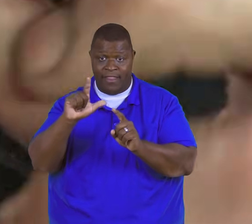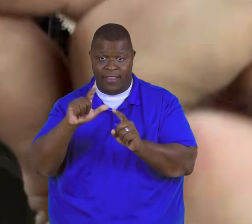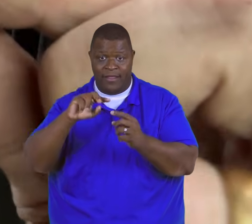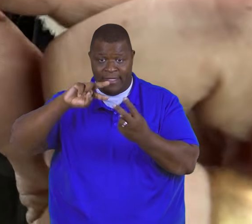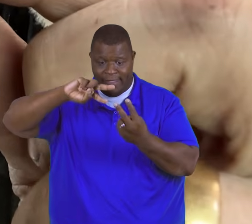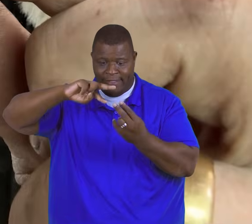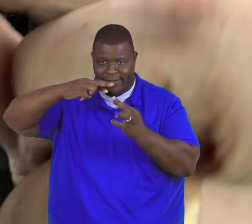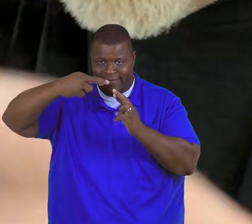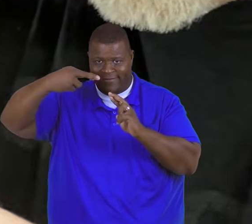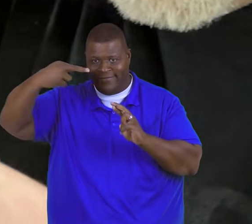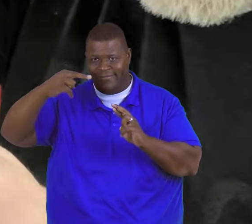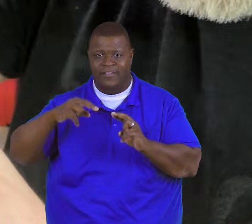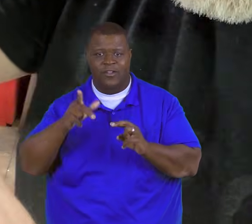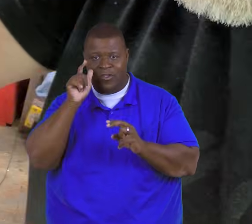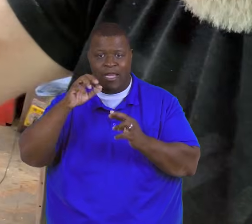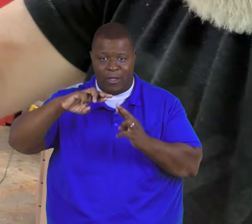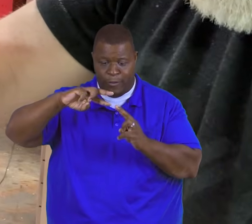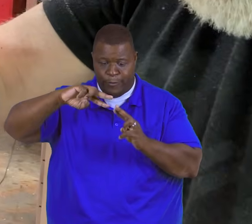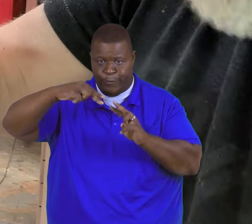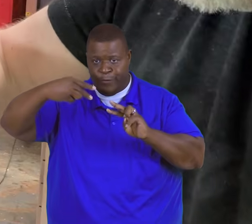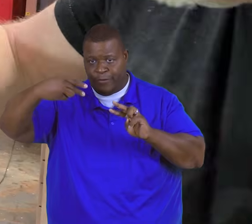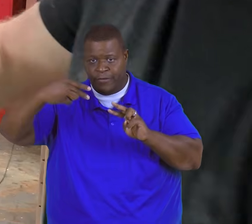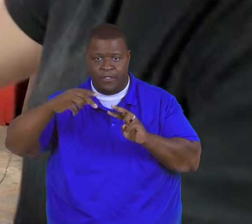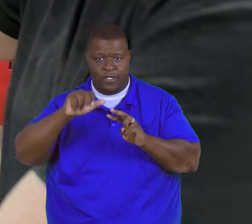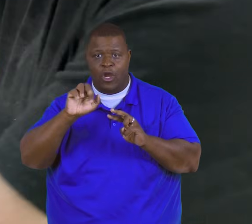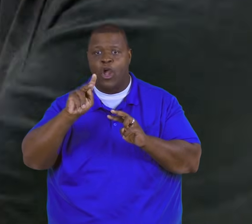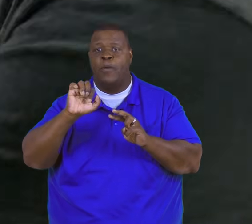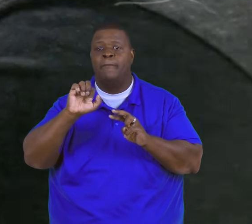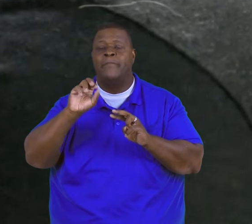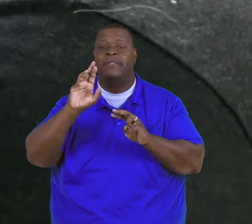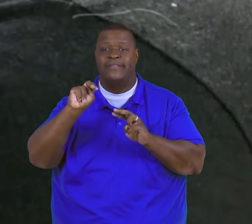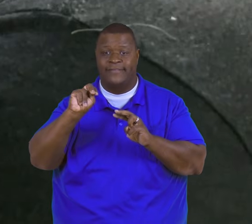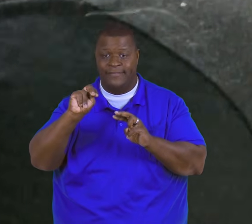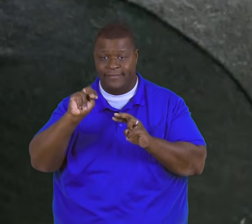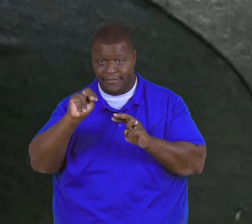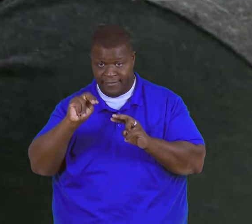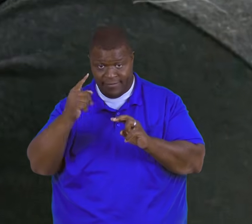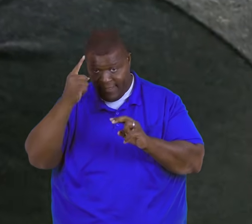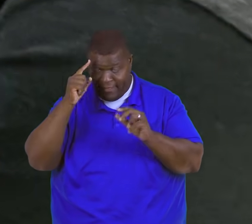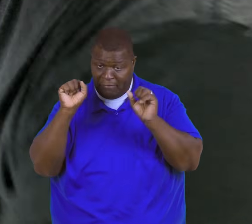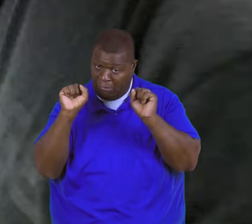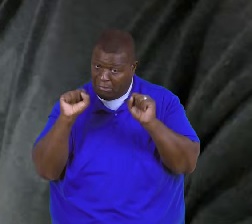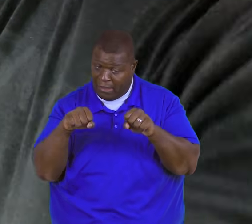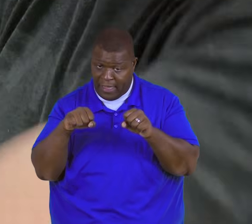and this double helix carbon bit, I believe, that I can carve into glass, so we're just gonna give it a shot.